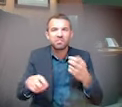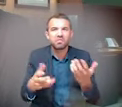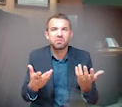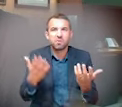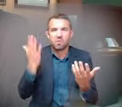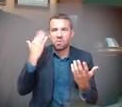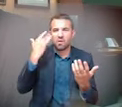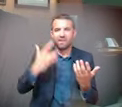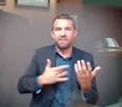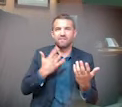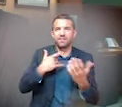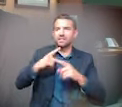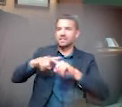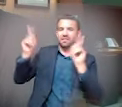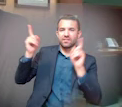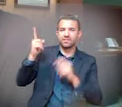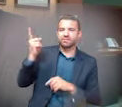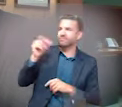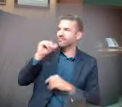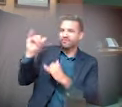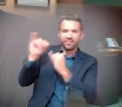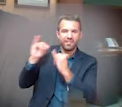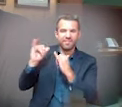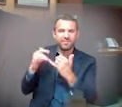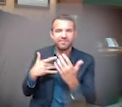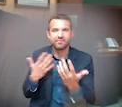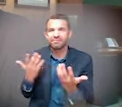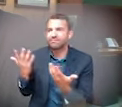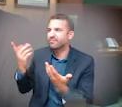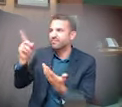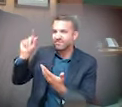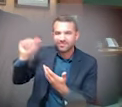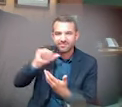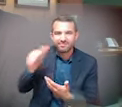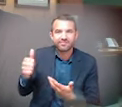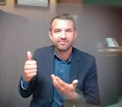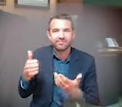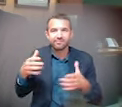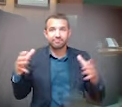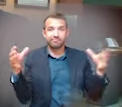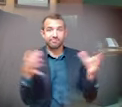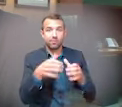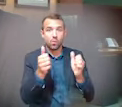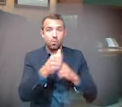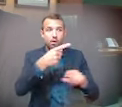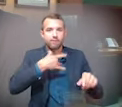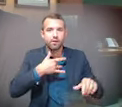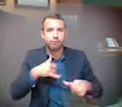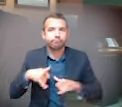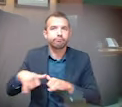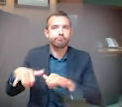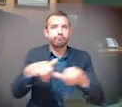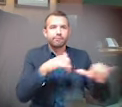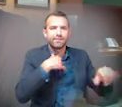in your household, then you've got to connect with this bigger community. Being able to tap in on people who have, like Anil